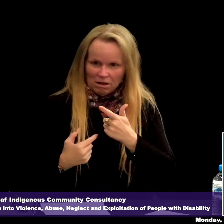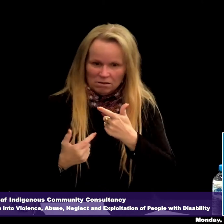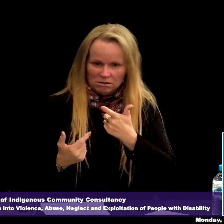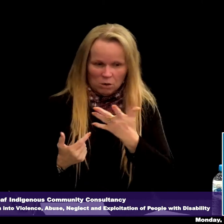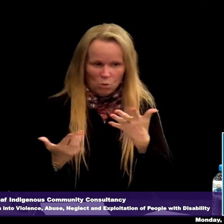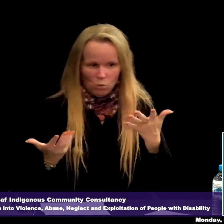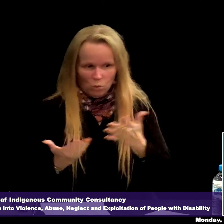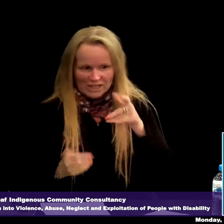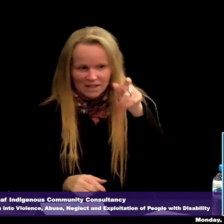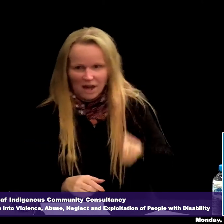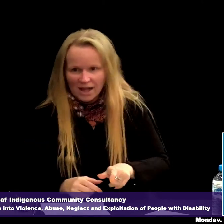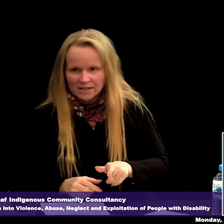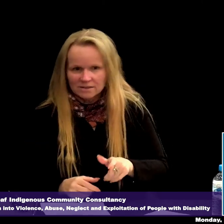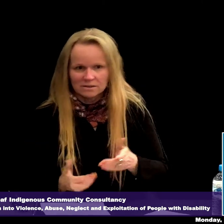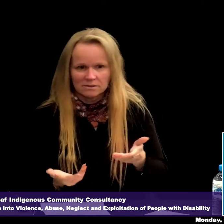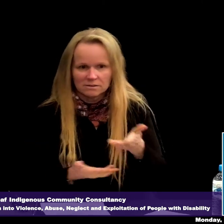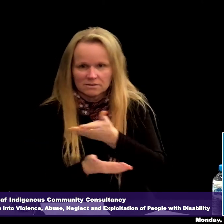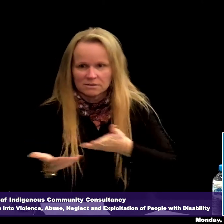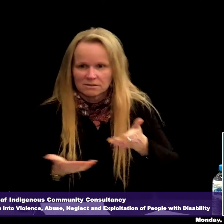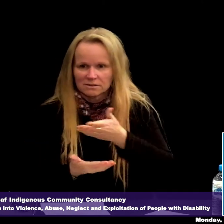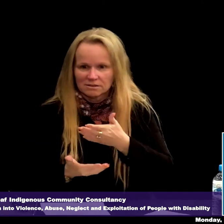individual. Where is the client currently?